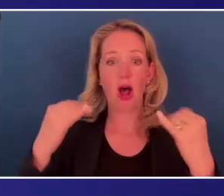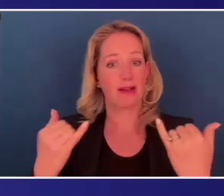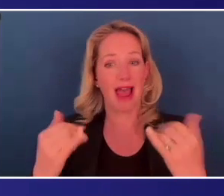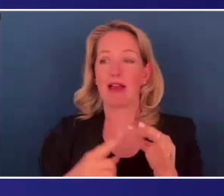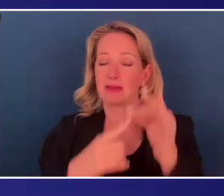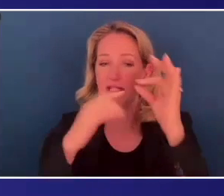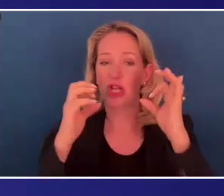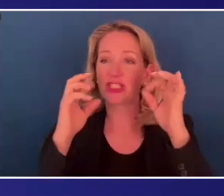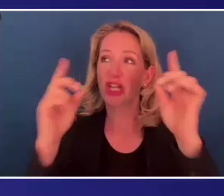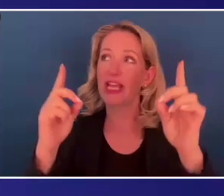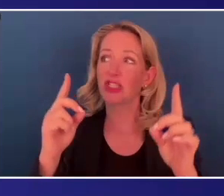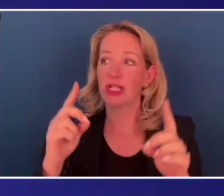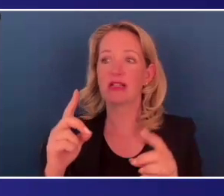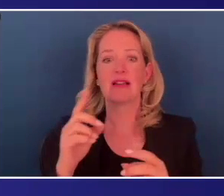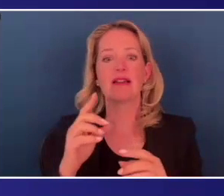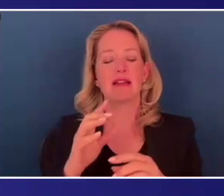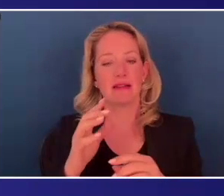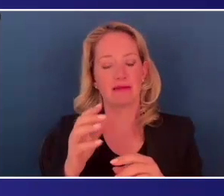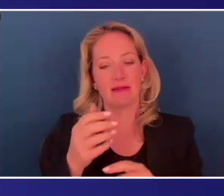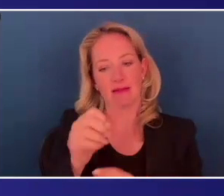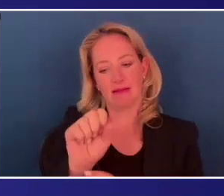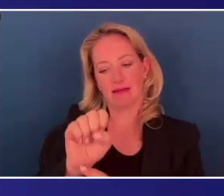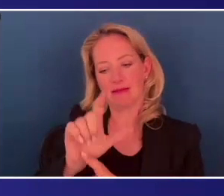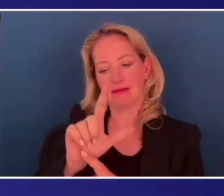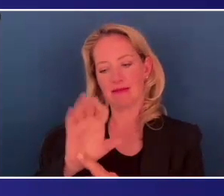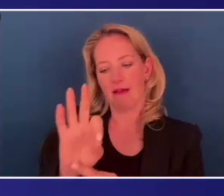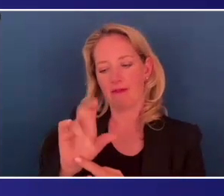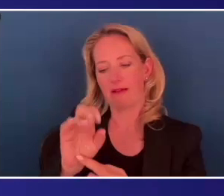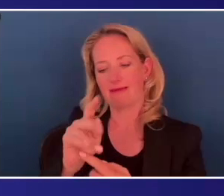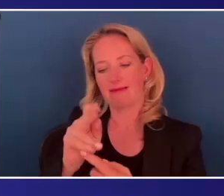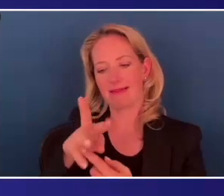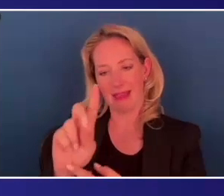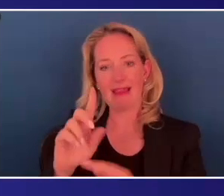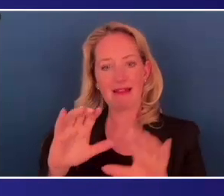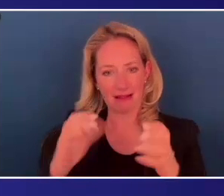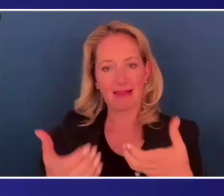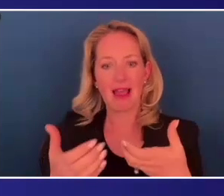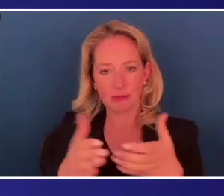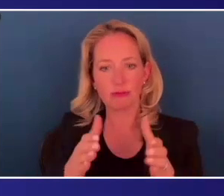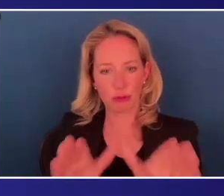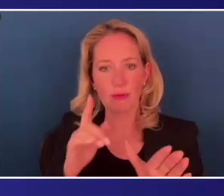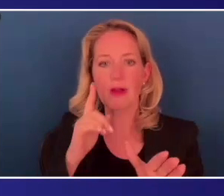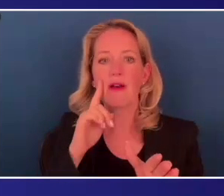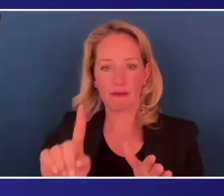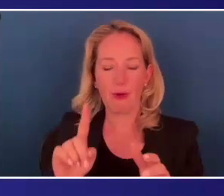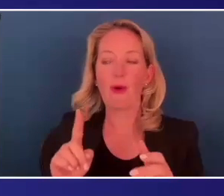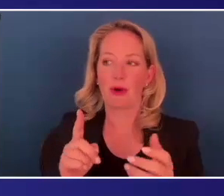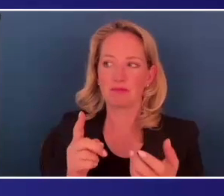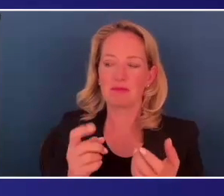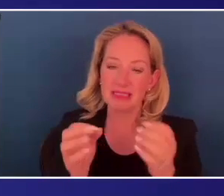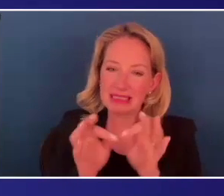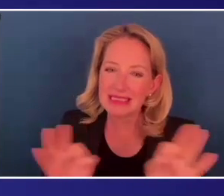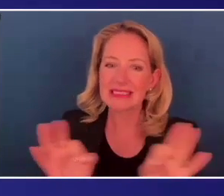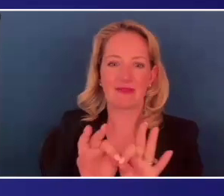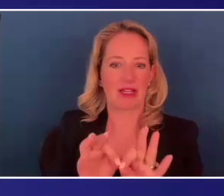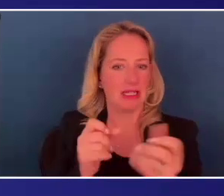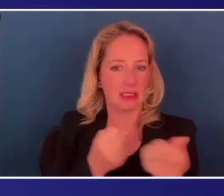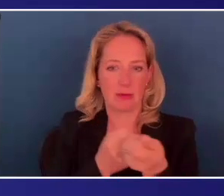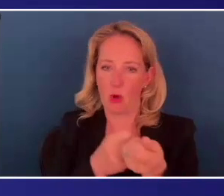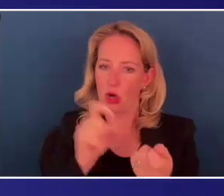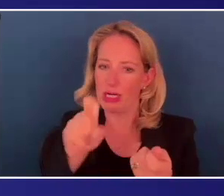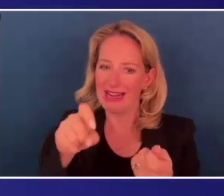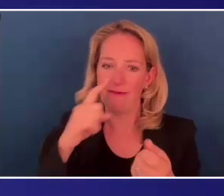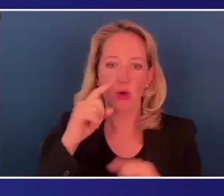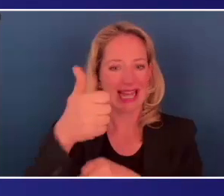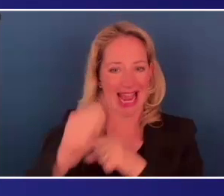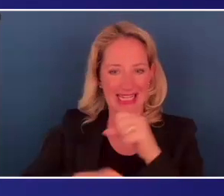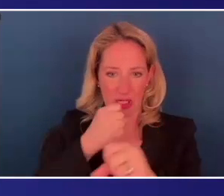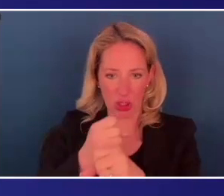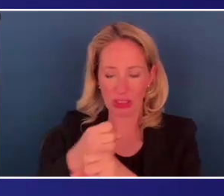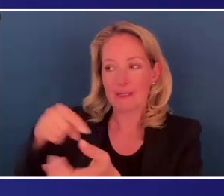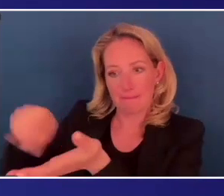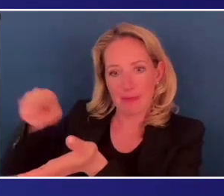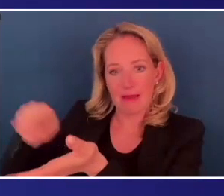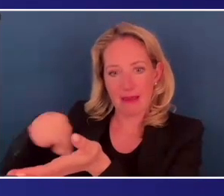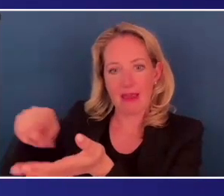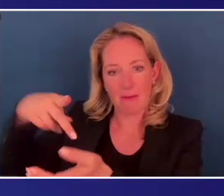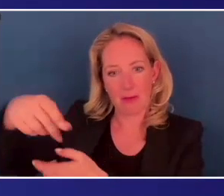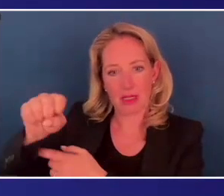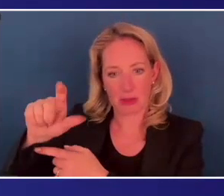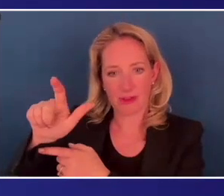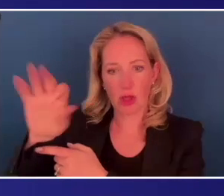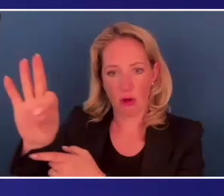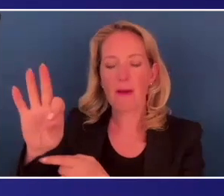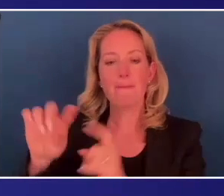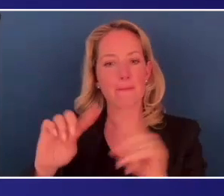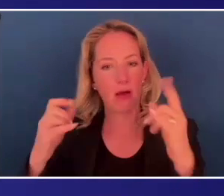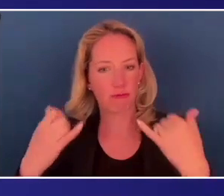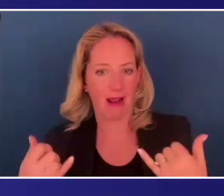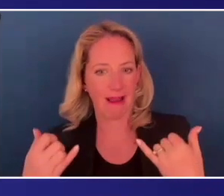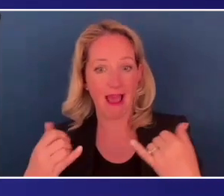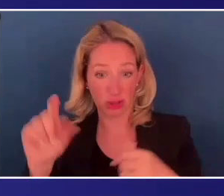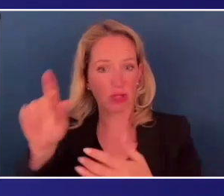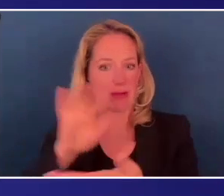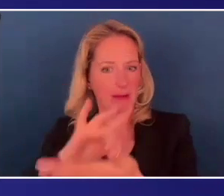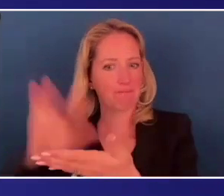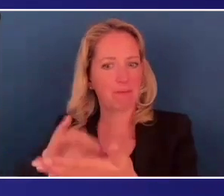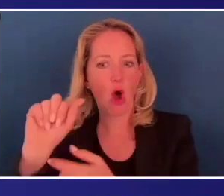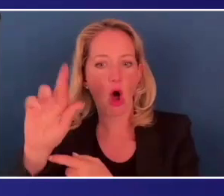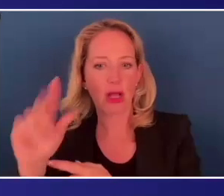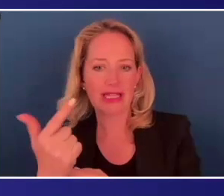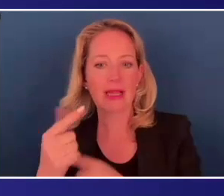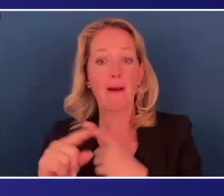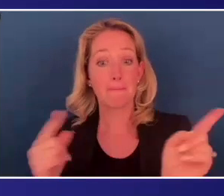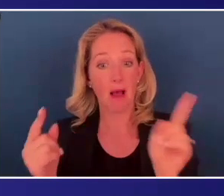Meeting students for nearly 10 years now, but instead I'm caught in limbo because of having been forced into the safe plan.